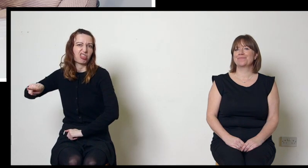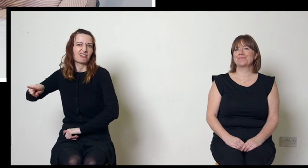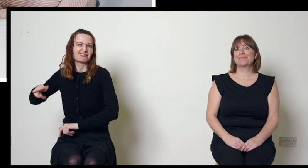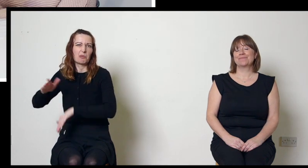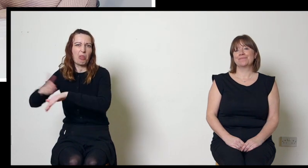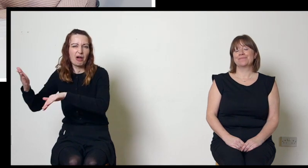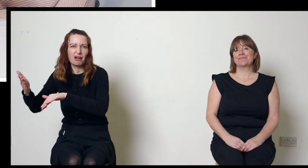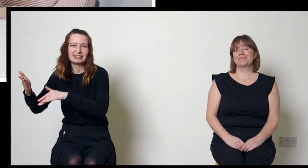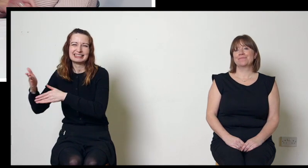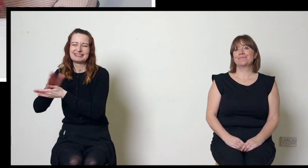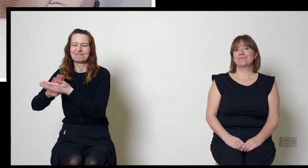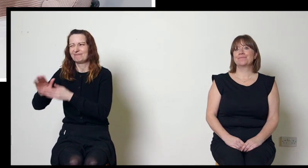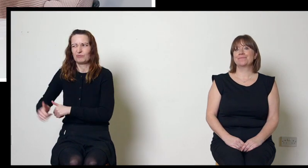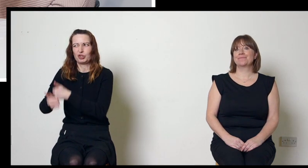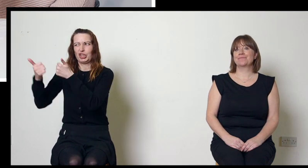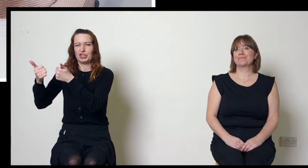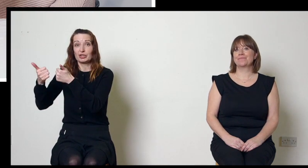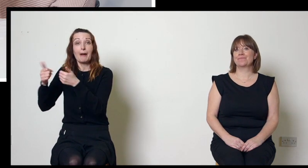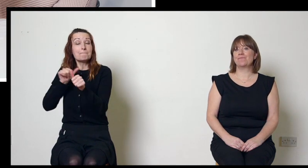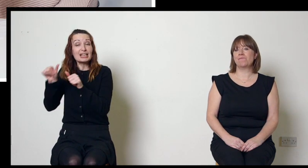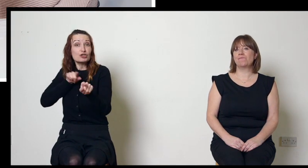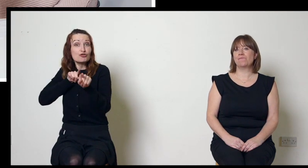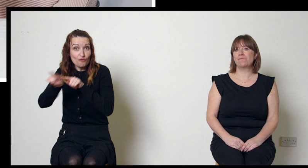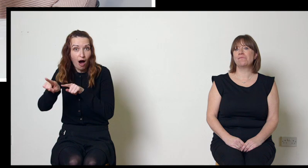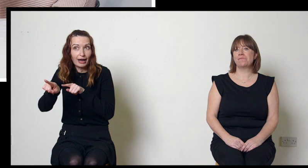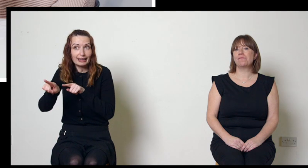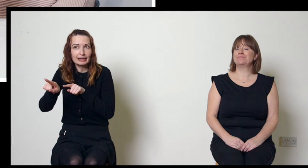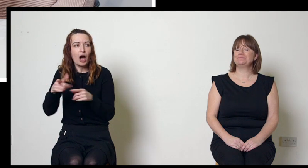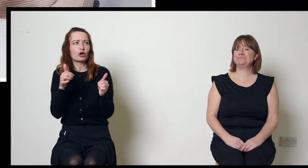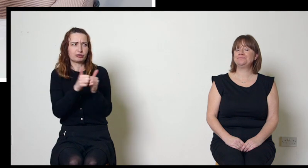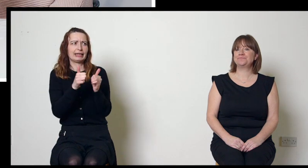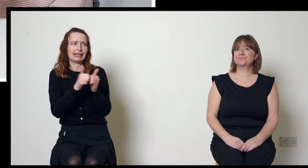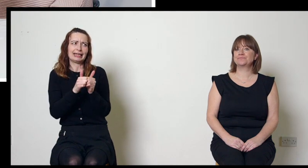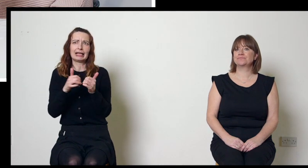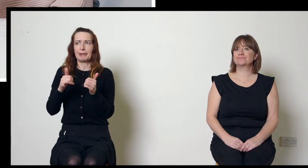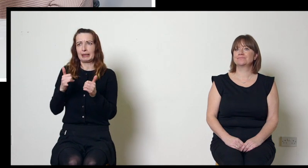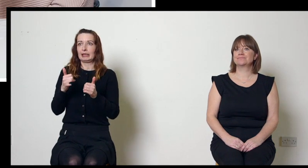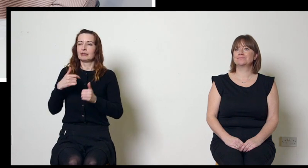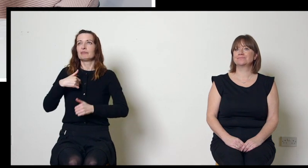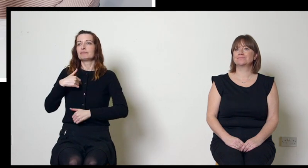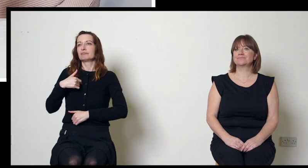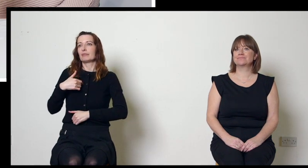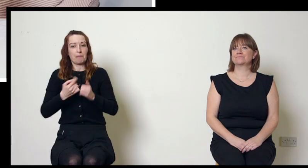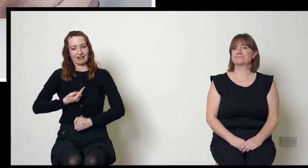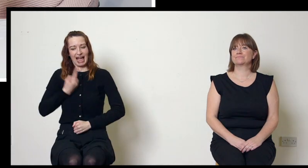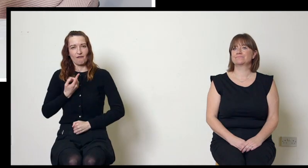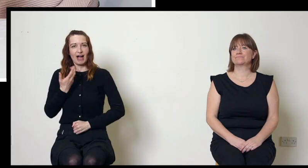I would say it's much better to make an effort. Absolutely. And like… if you’ve got… So, I've got brittle bone disease, and I use a wheelchair fulltime.